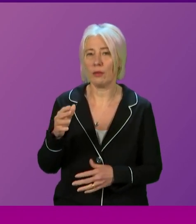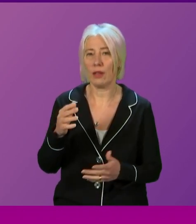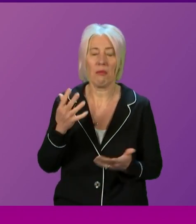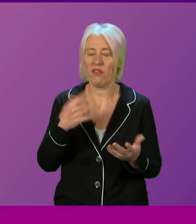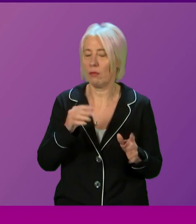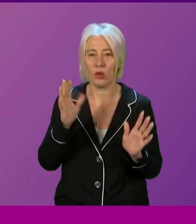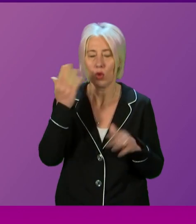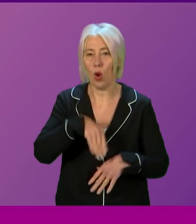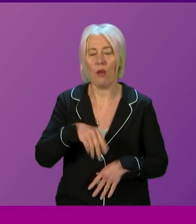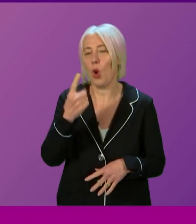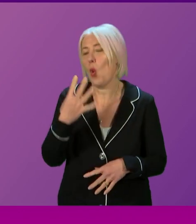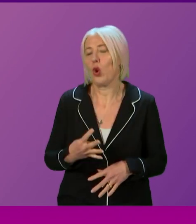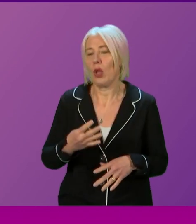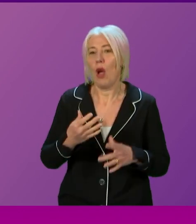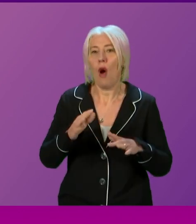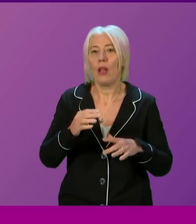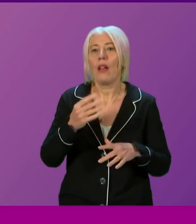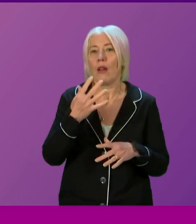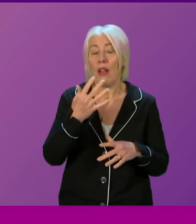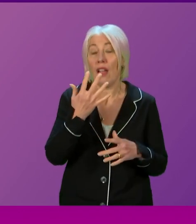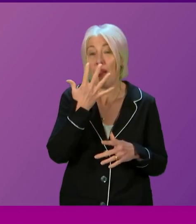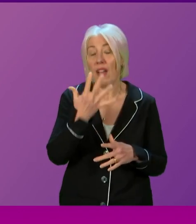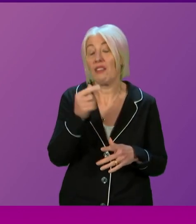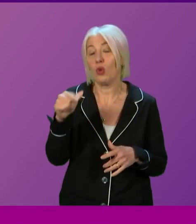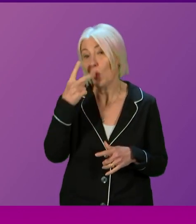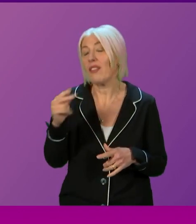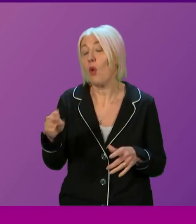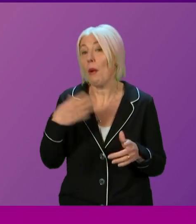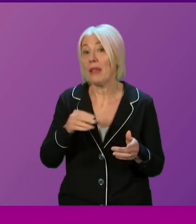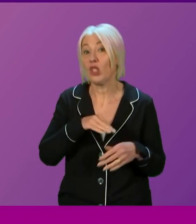“Our children are being failed and no one is doing anything about it.”